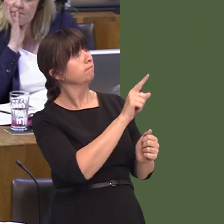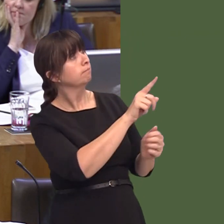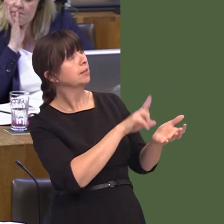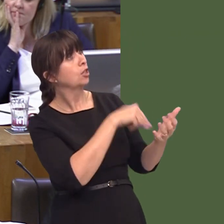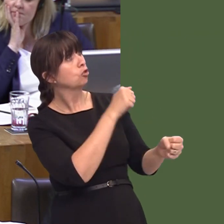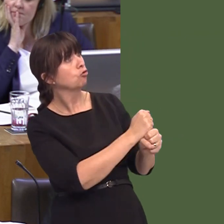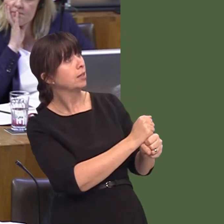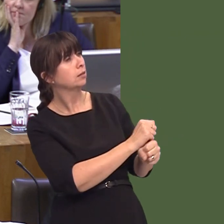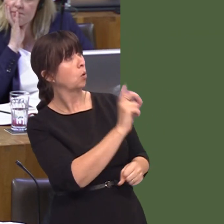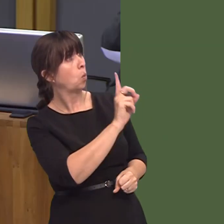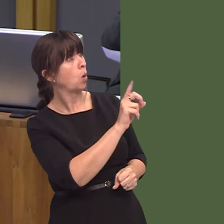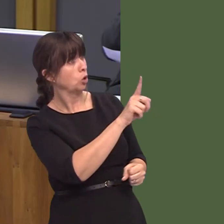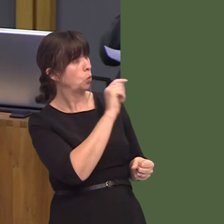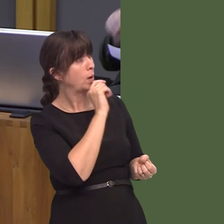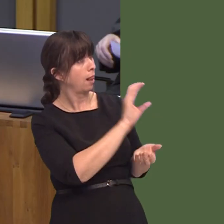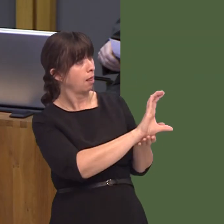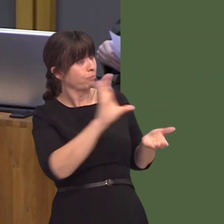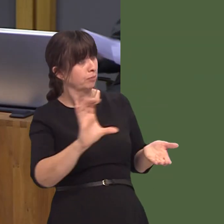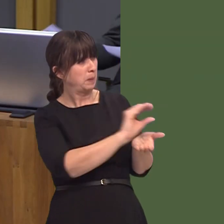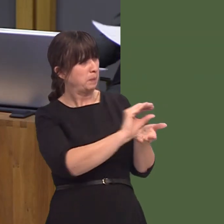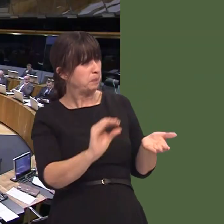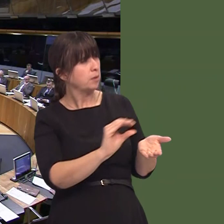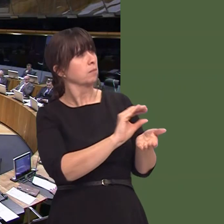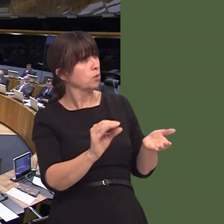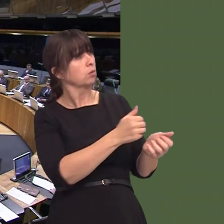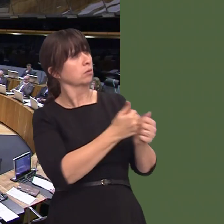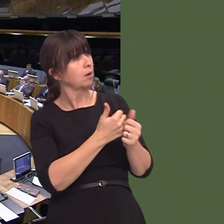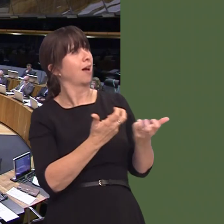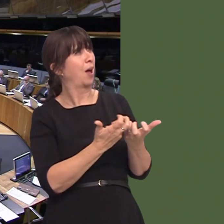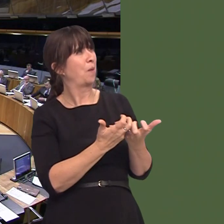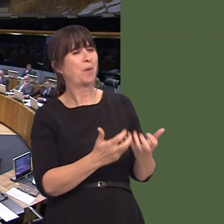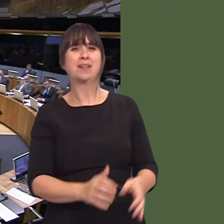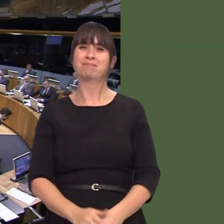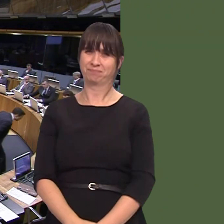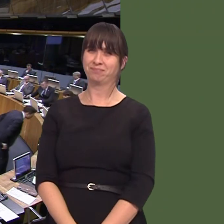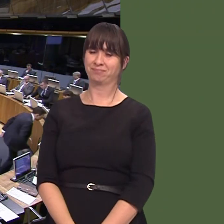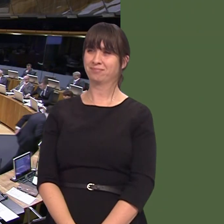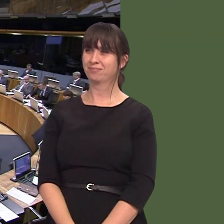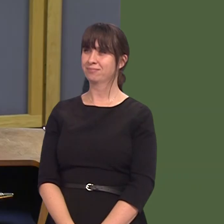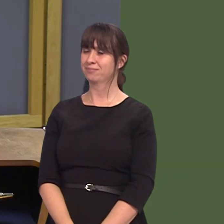position will be, and what kind of contribution they wish to make to the crossing. Y Llywydd / The Llywydd: Thank you, First Minister.